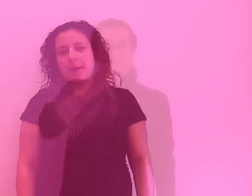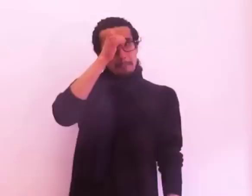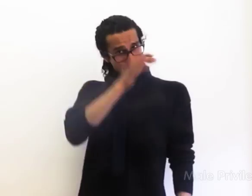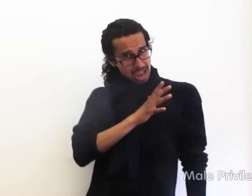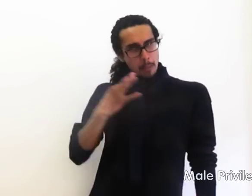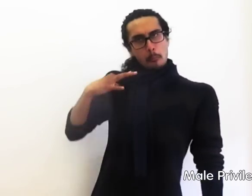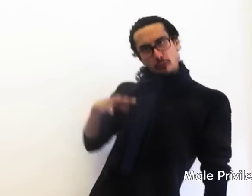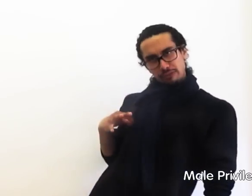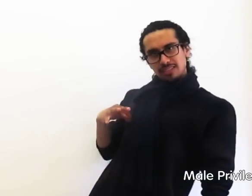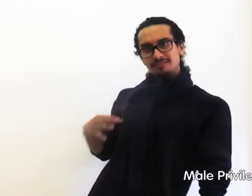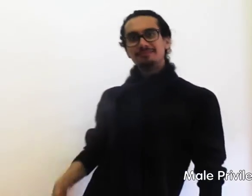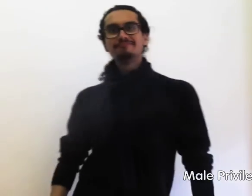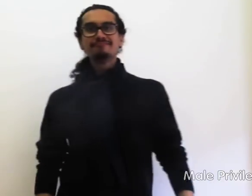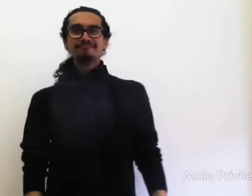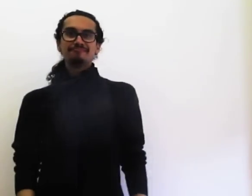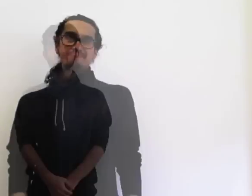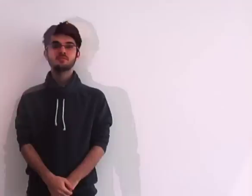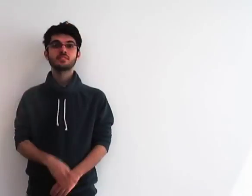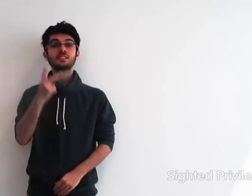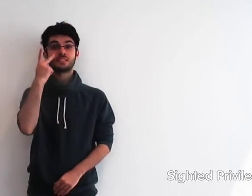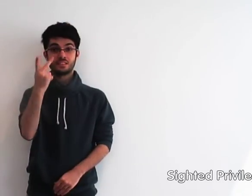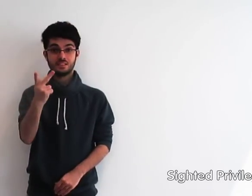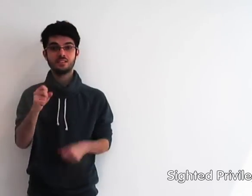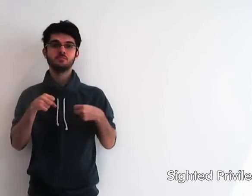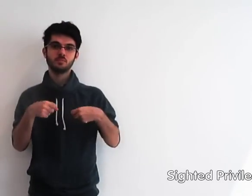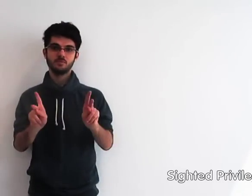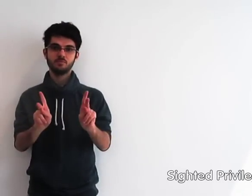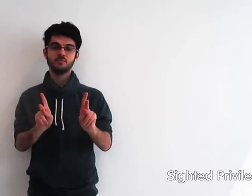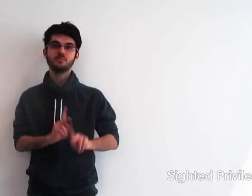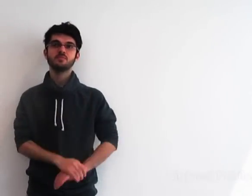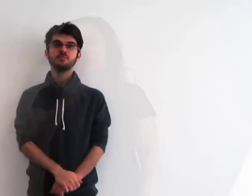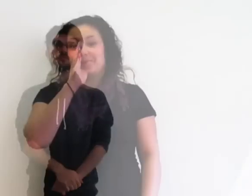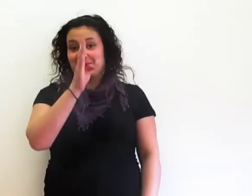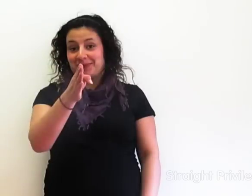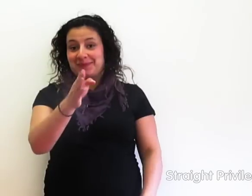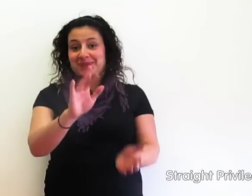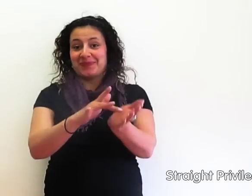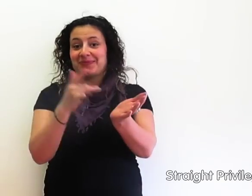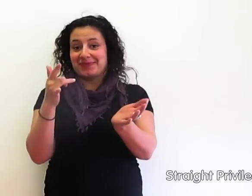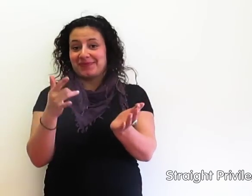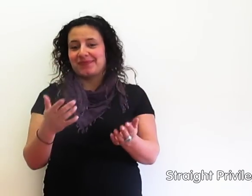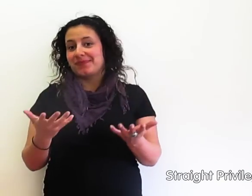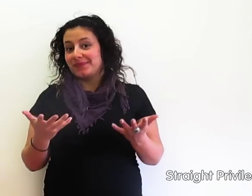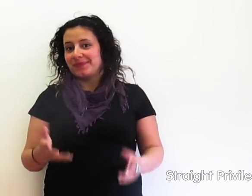MALE PRIVILEGE SIGHTED PRIVILEGE STRAIGHT PRIVILEGE